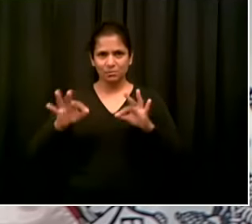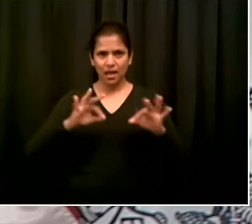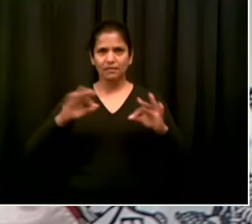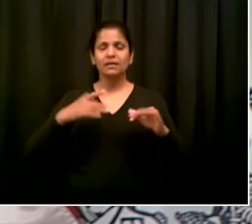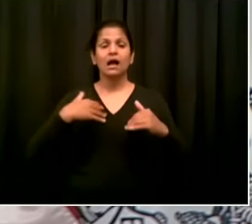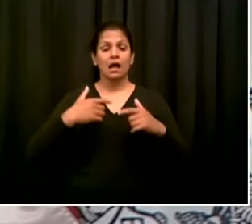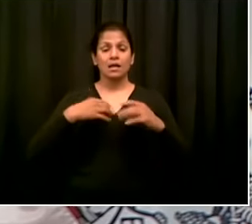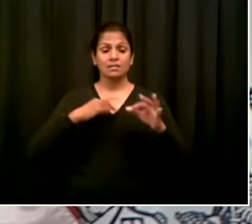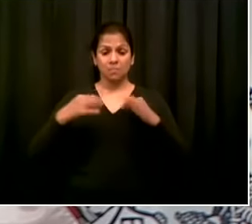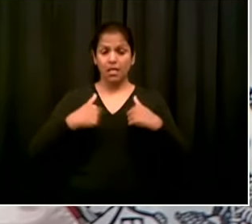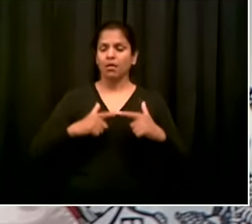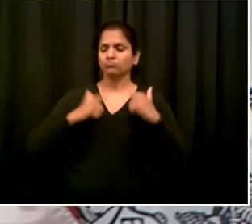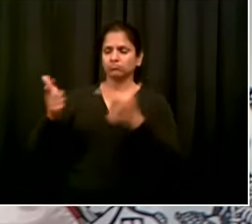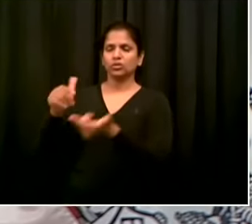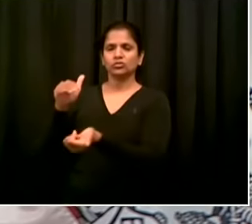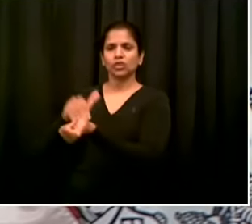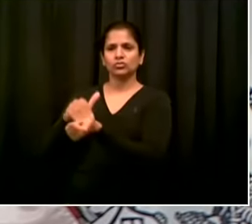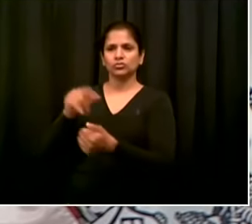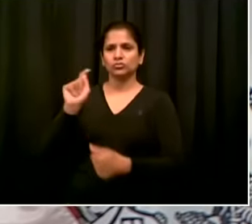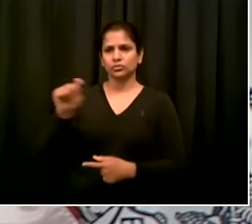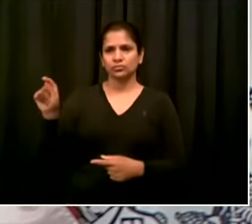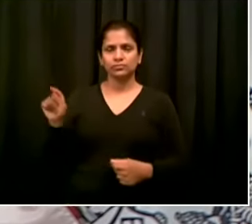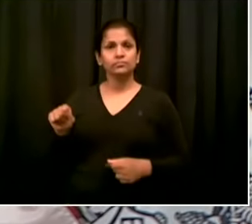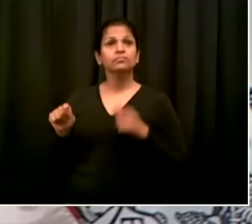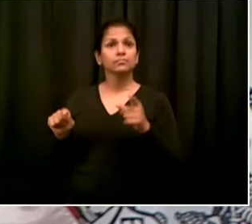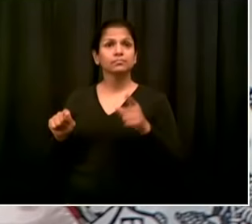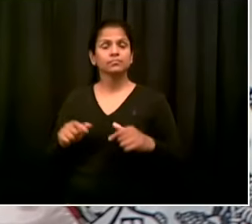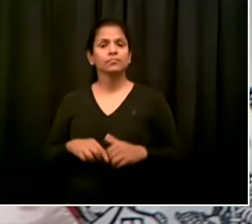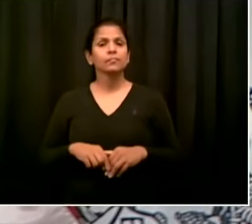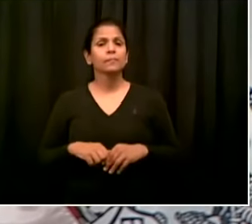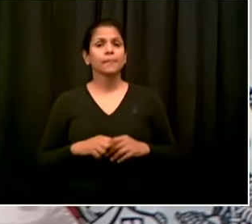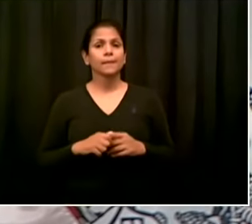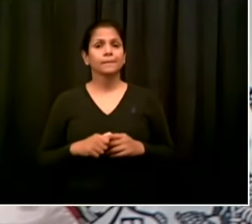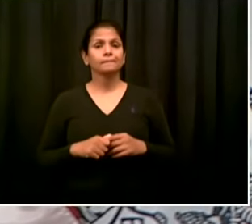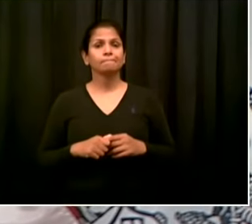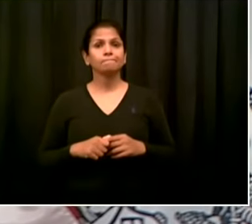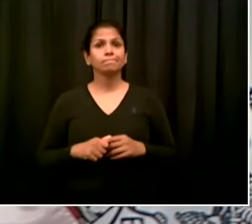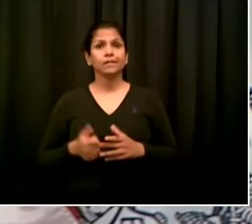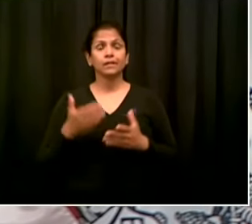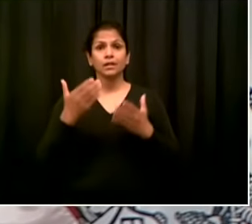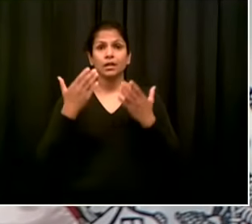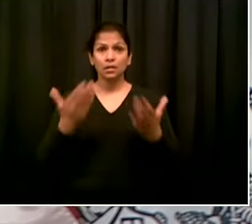PERSONNEL TO OFFER WILL BE PART OF THIS. VOBISOUL Y DEPARTMNTE OF